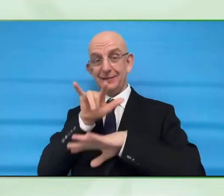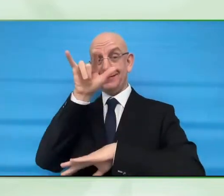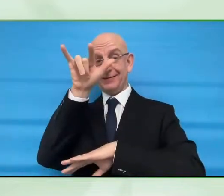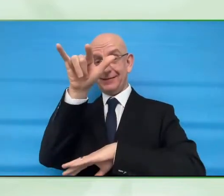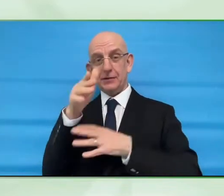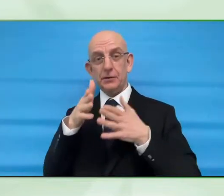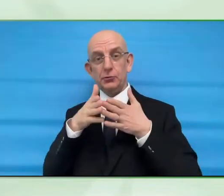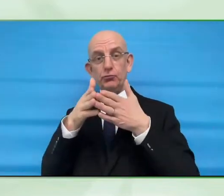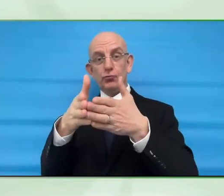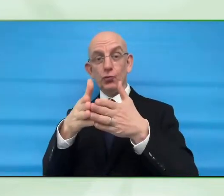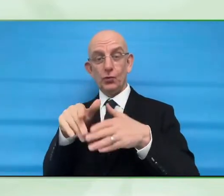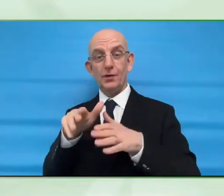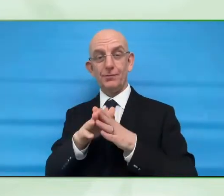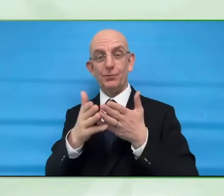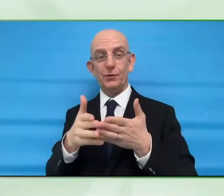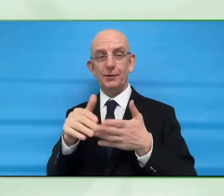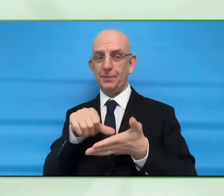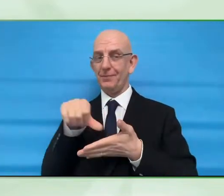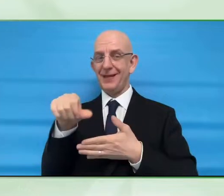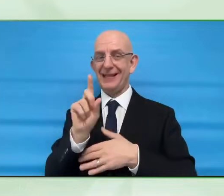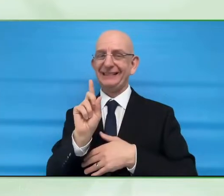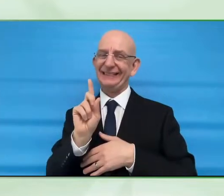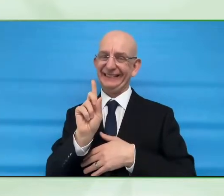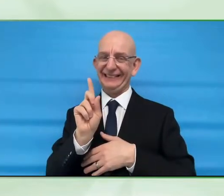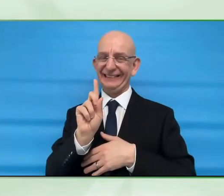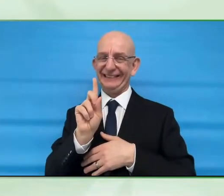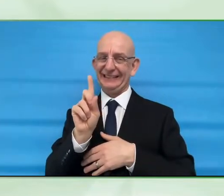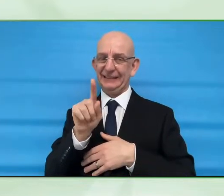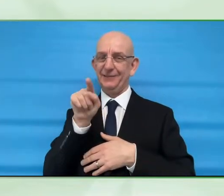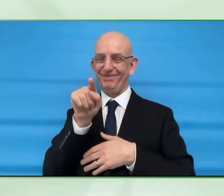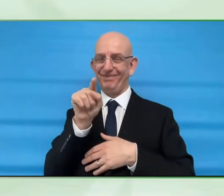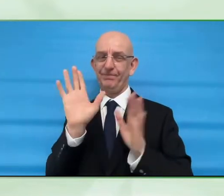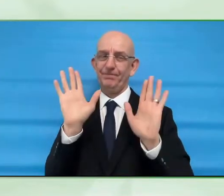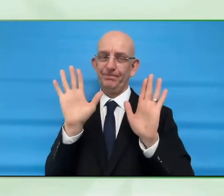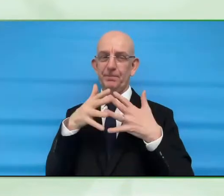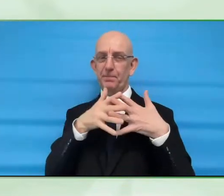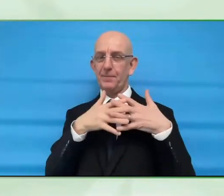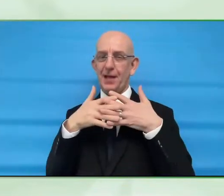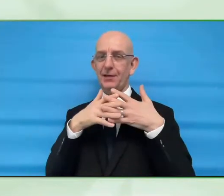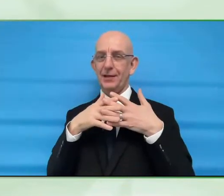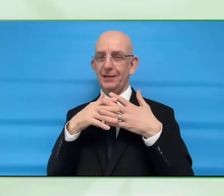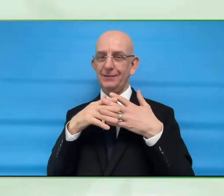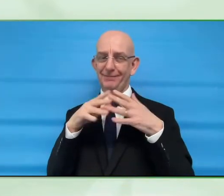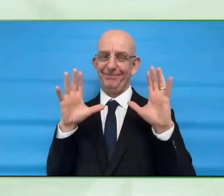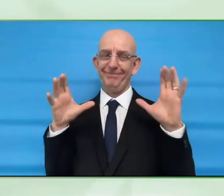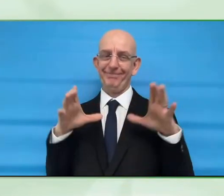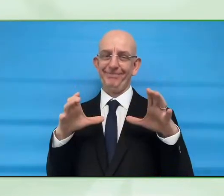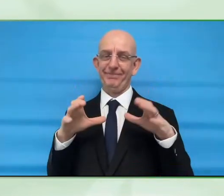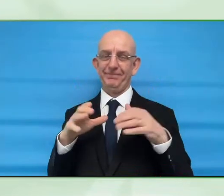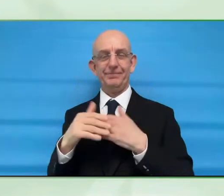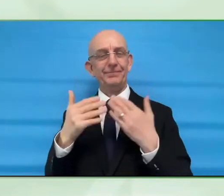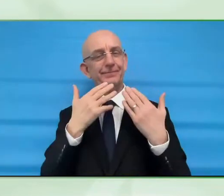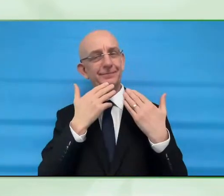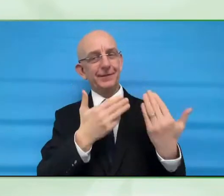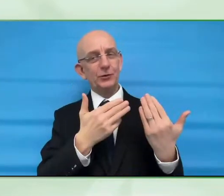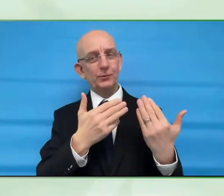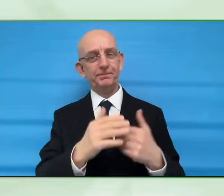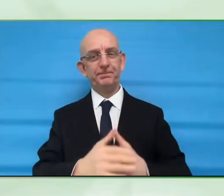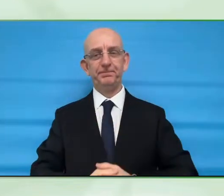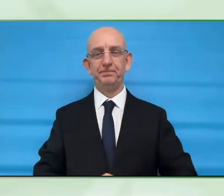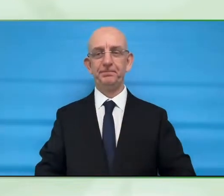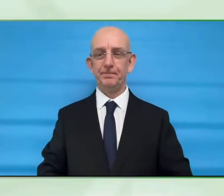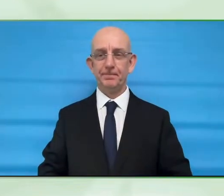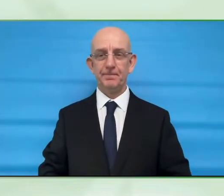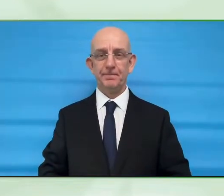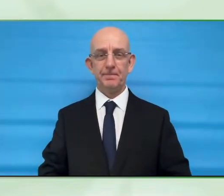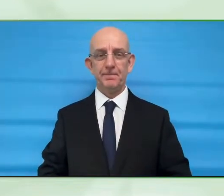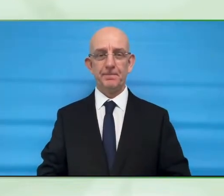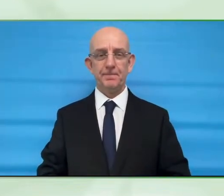To all of our audience you can see on the screen, six very exciting images from NASA